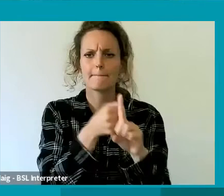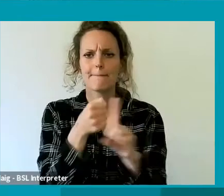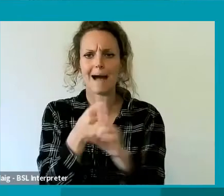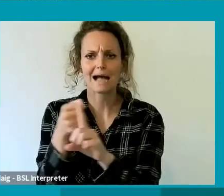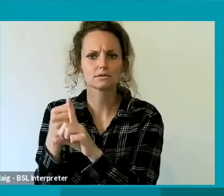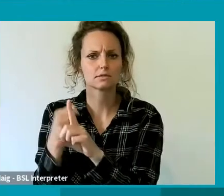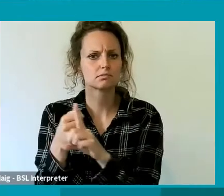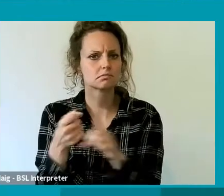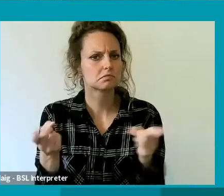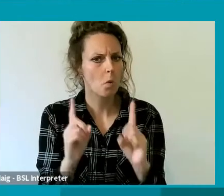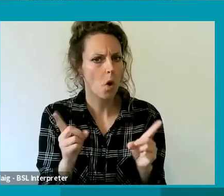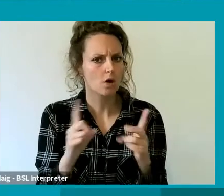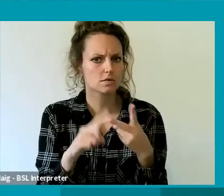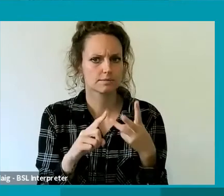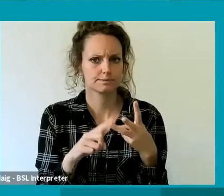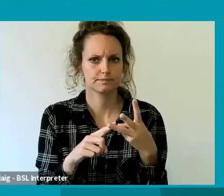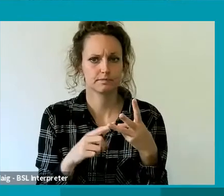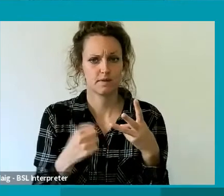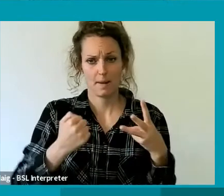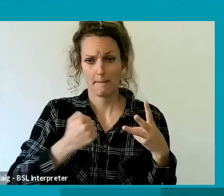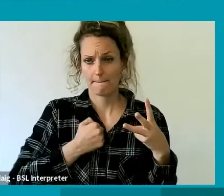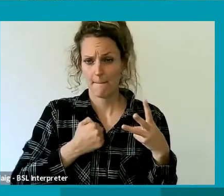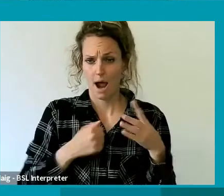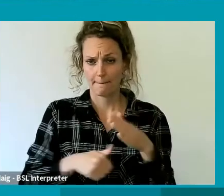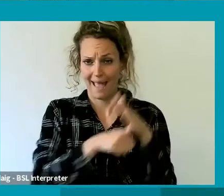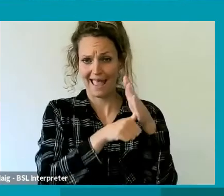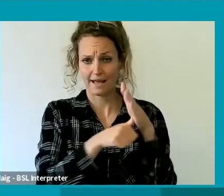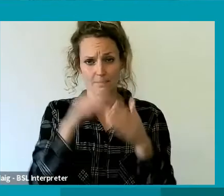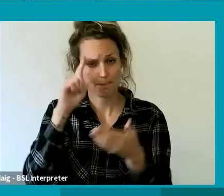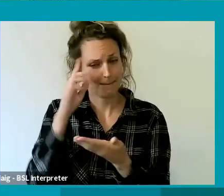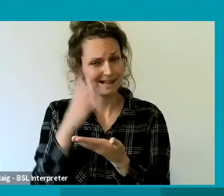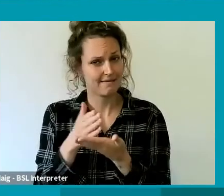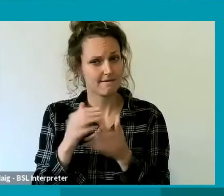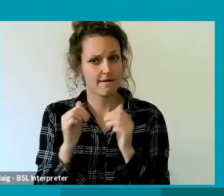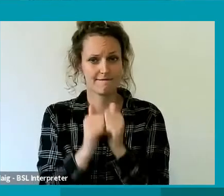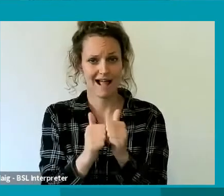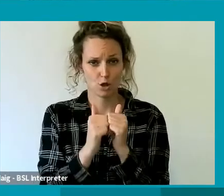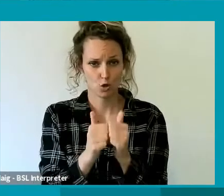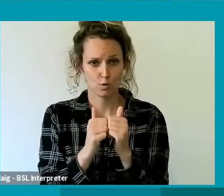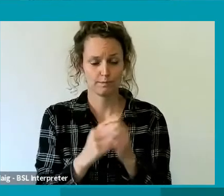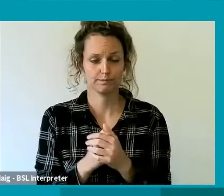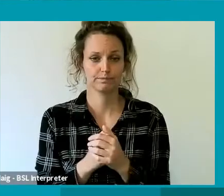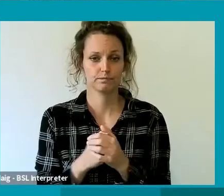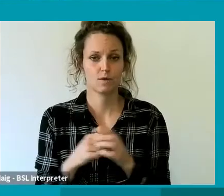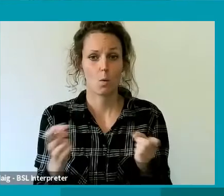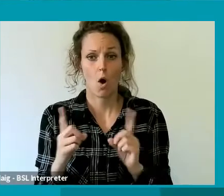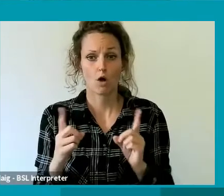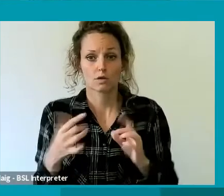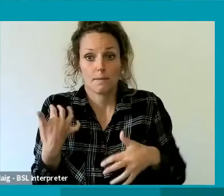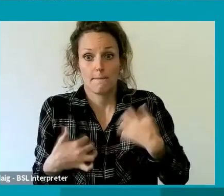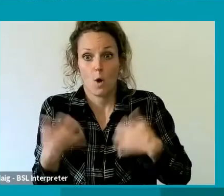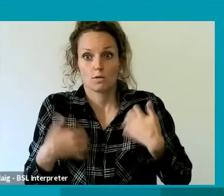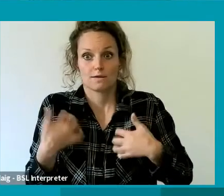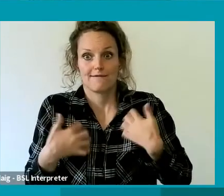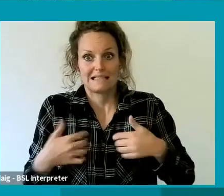What are my core beliefs and values? What intrinsically motivates me? So what is important for